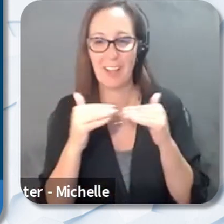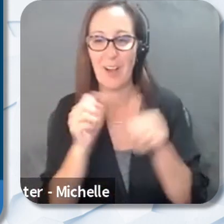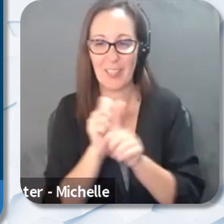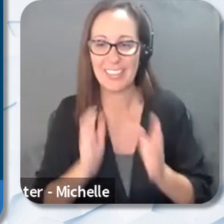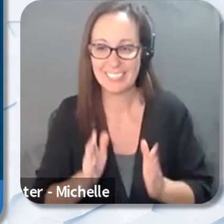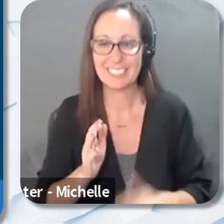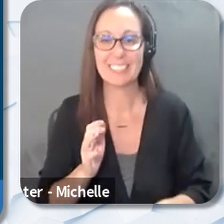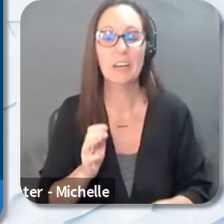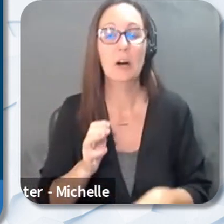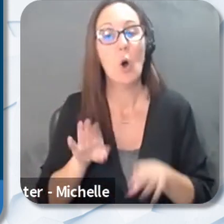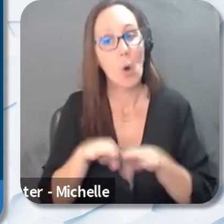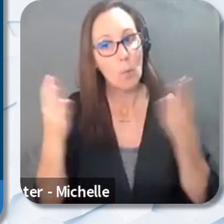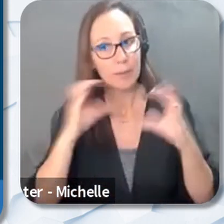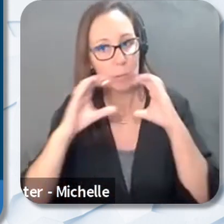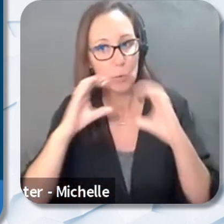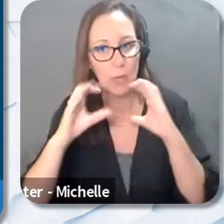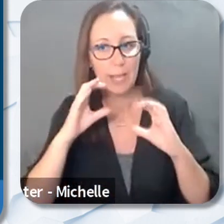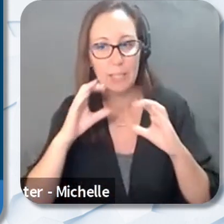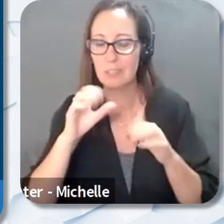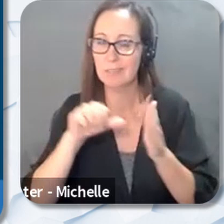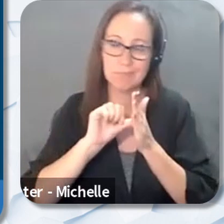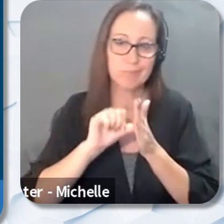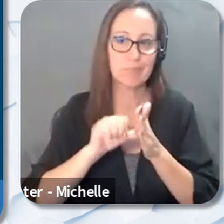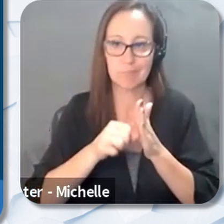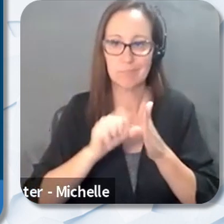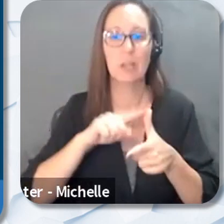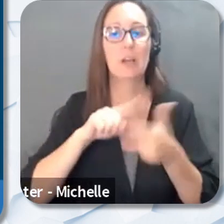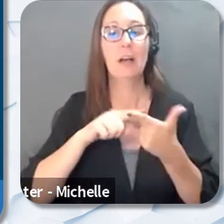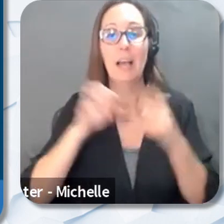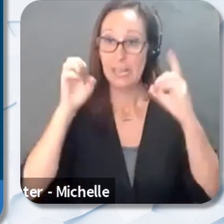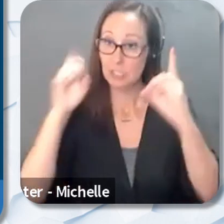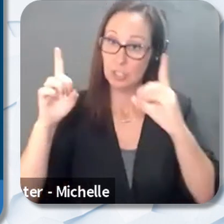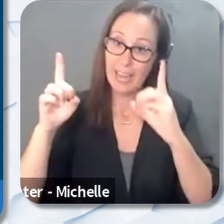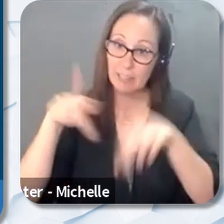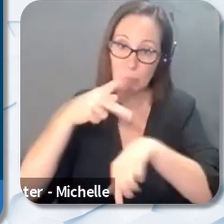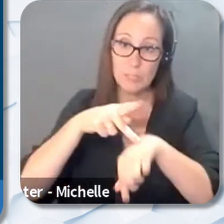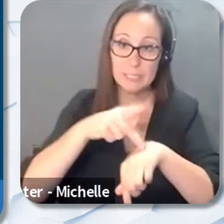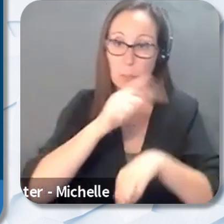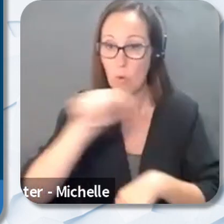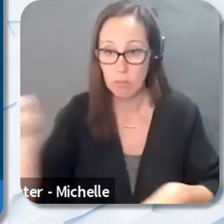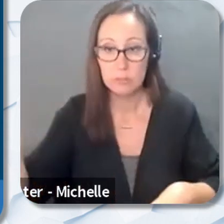having that open communication and providing educating the principles and we. Also,